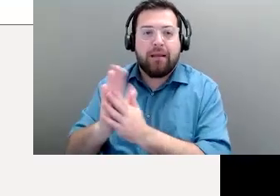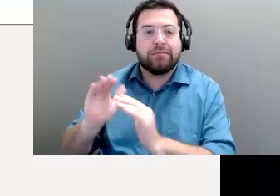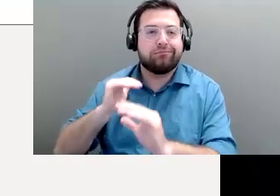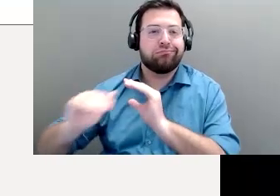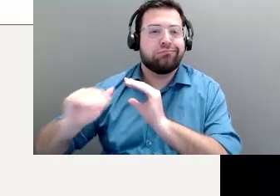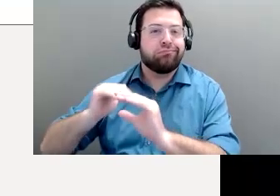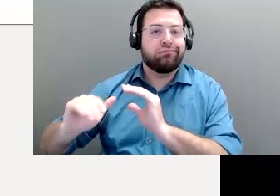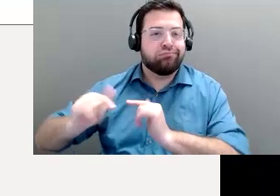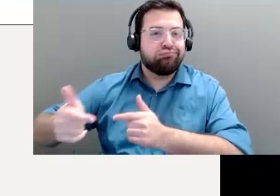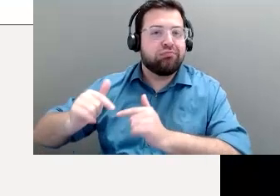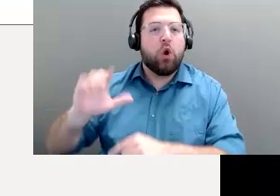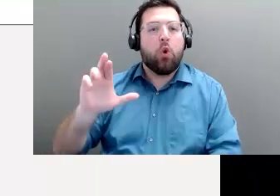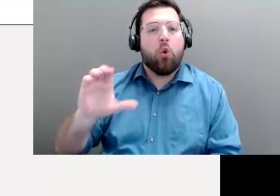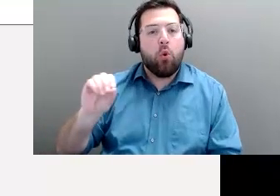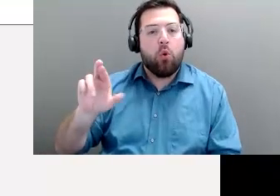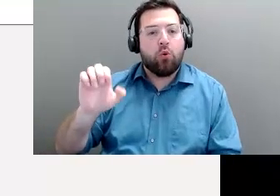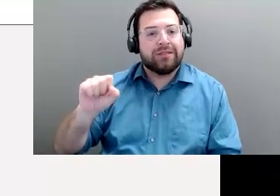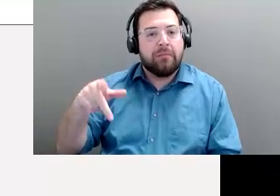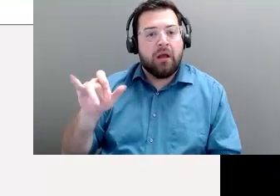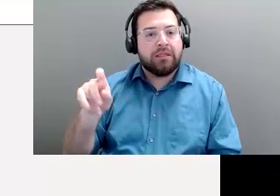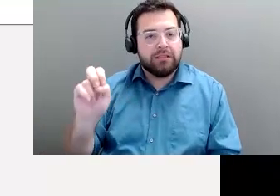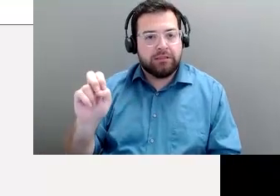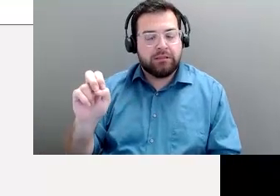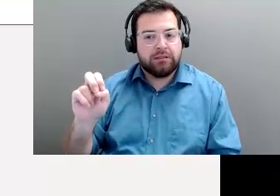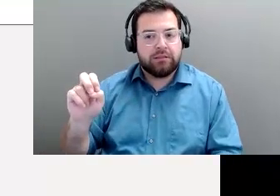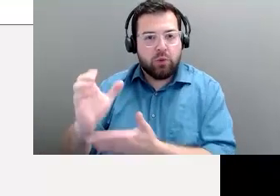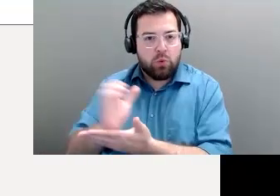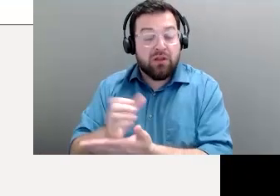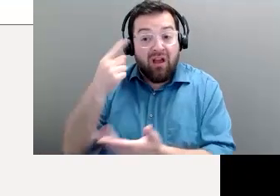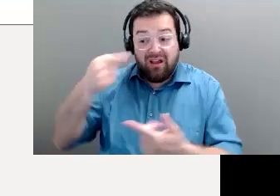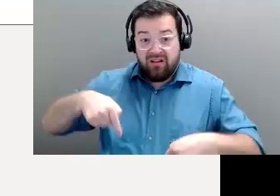And here at FCC we're not accredited to offer correspondence courses.